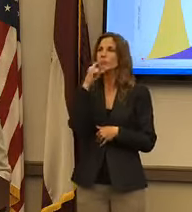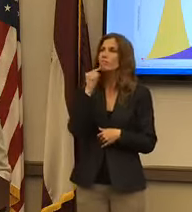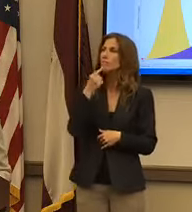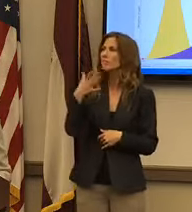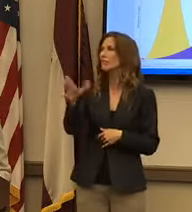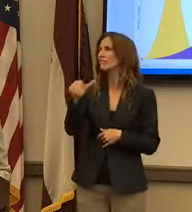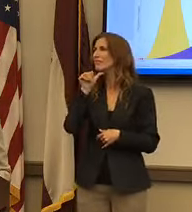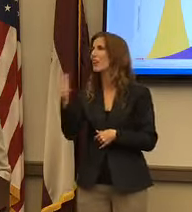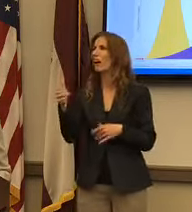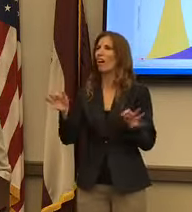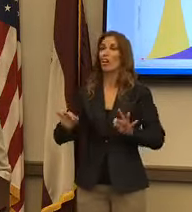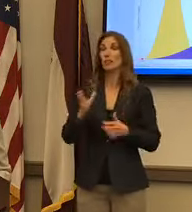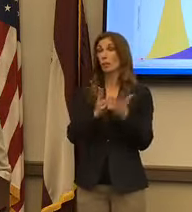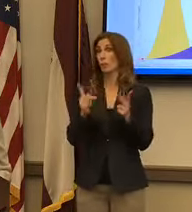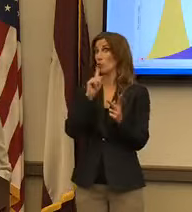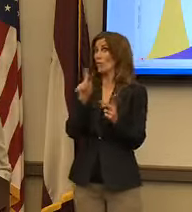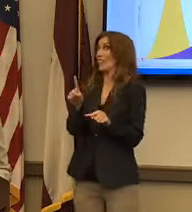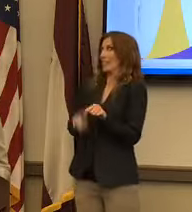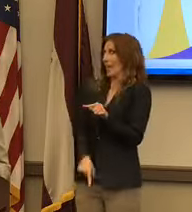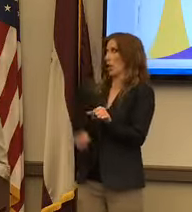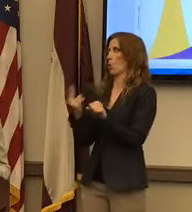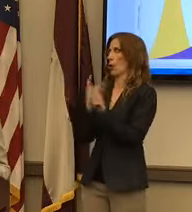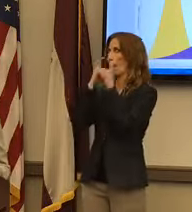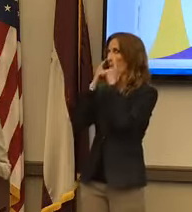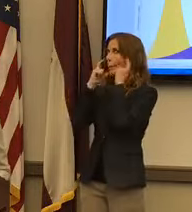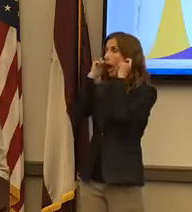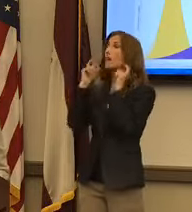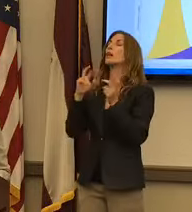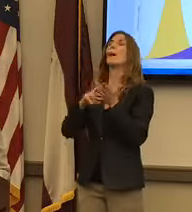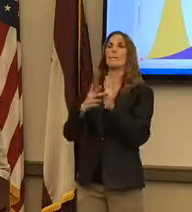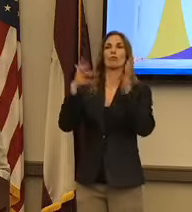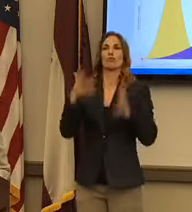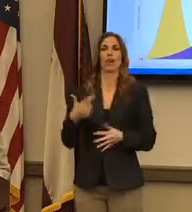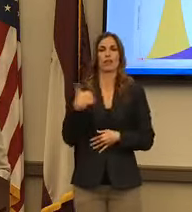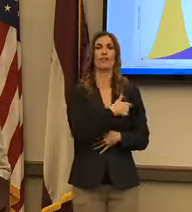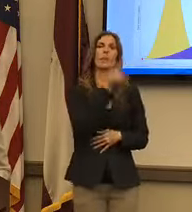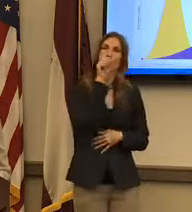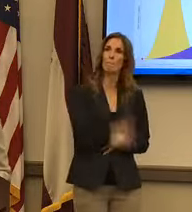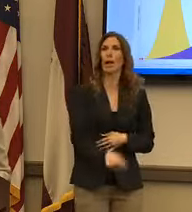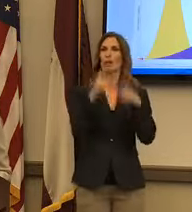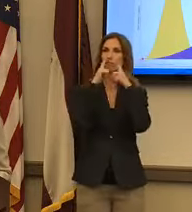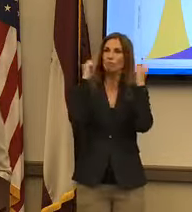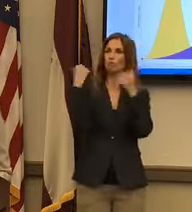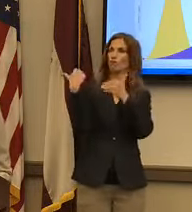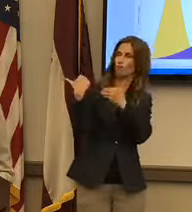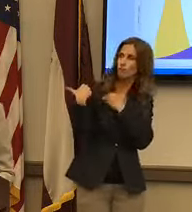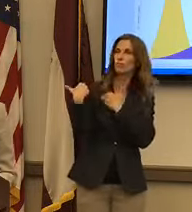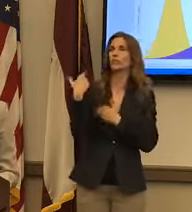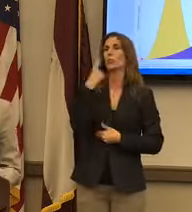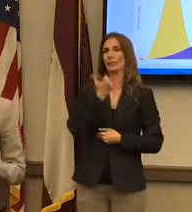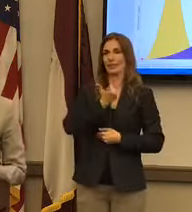some of them may not really be able to wear a mask which means the rest of us have to do our part we have to be personally responsible and do everything